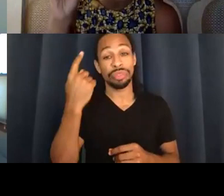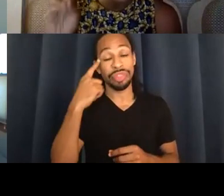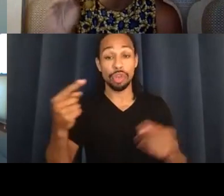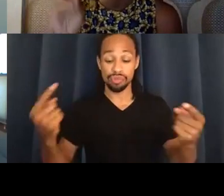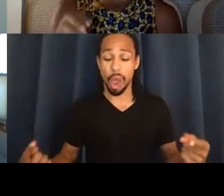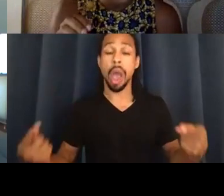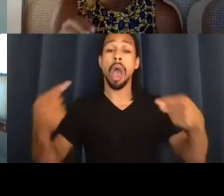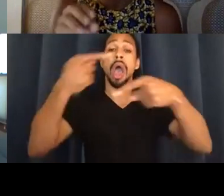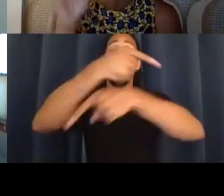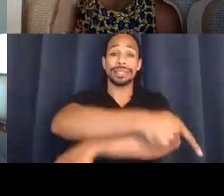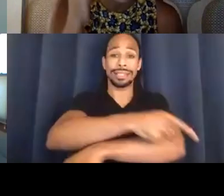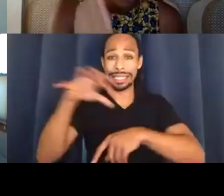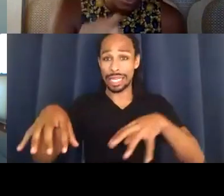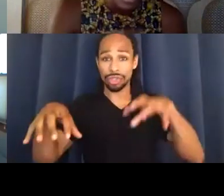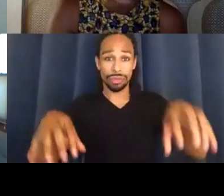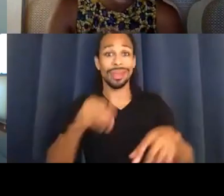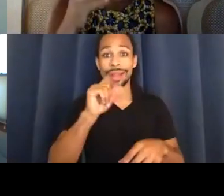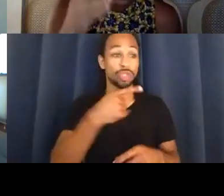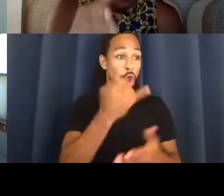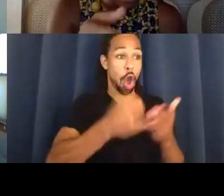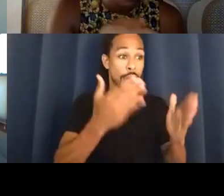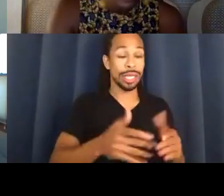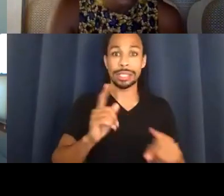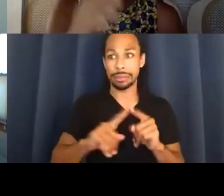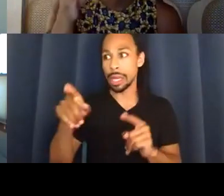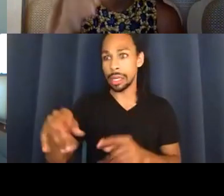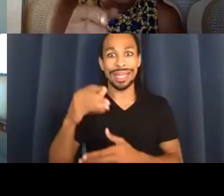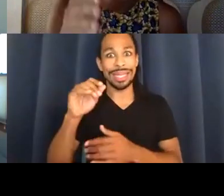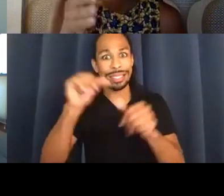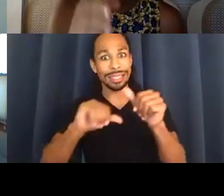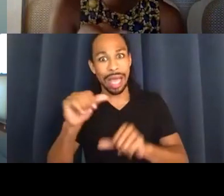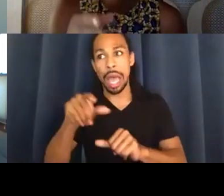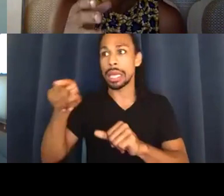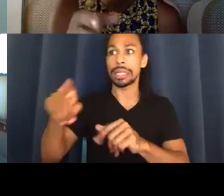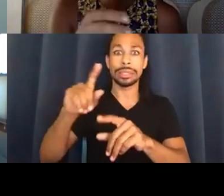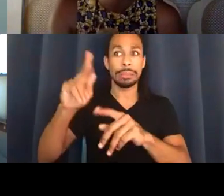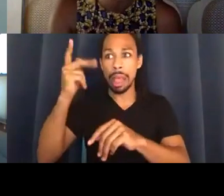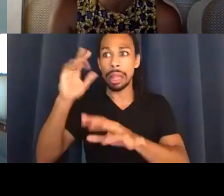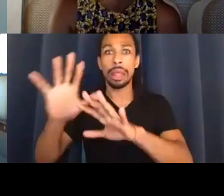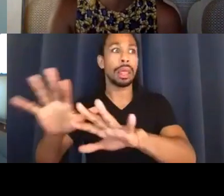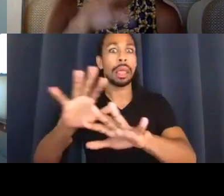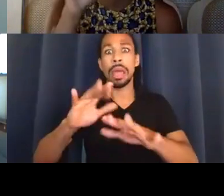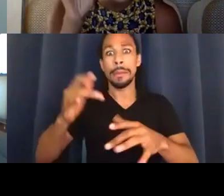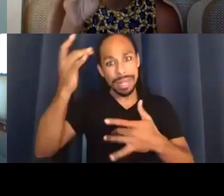artists to, as we have said, Laura, creating new futures. We